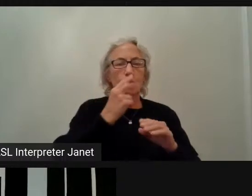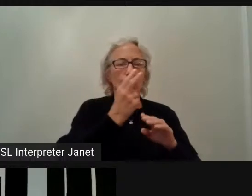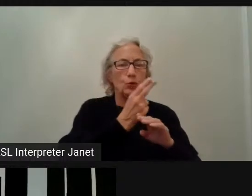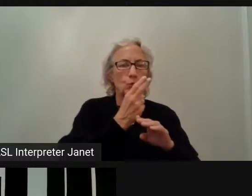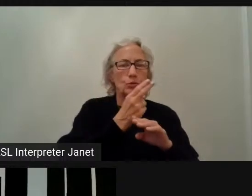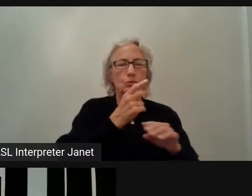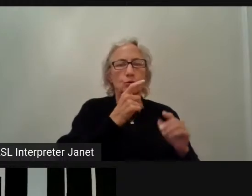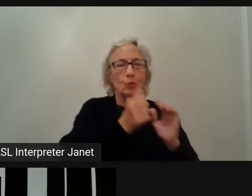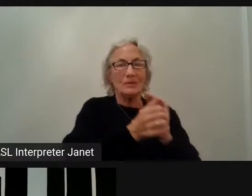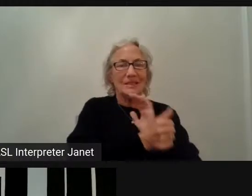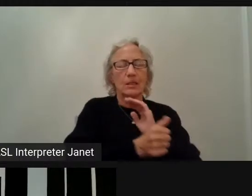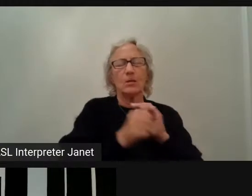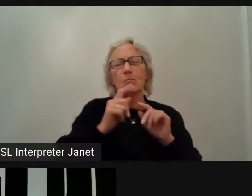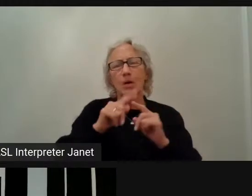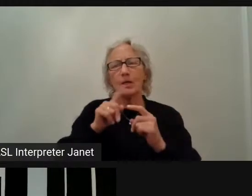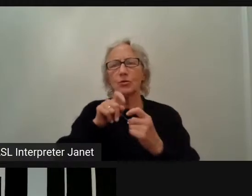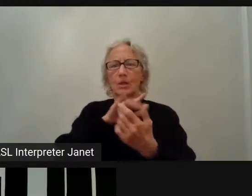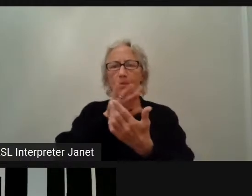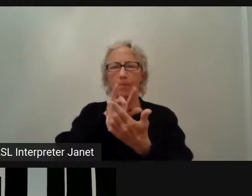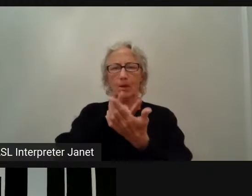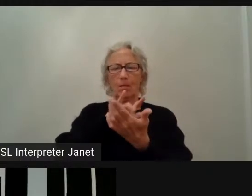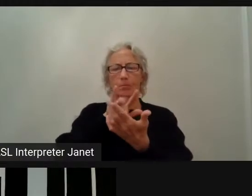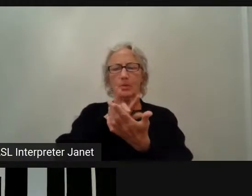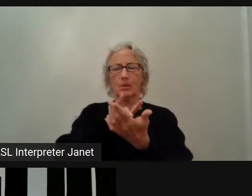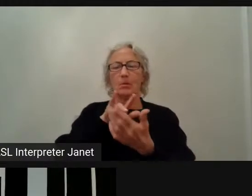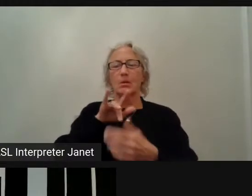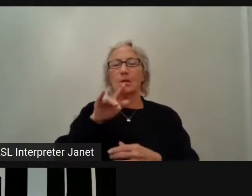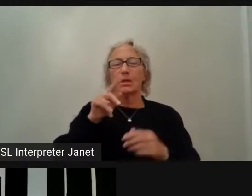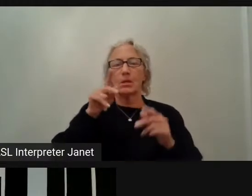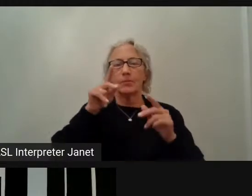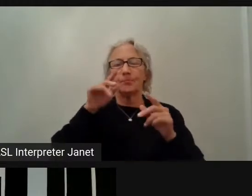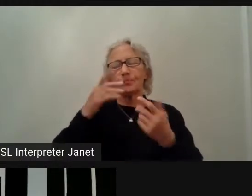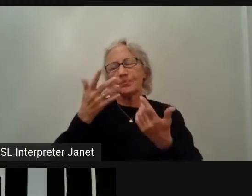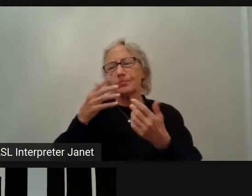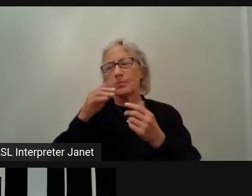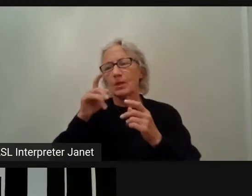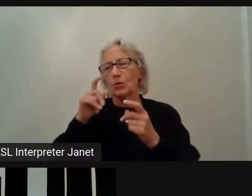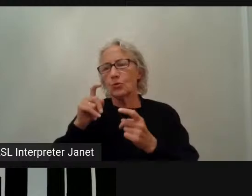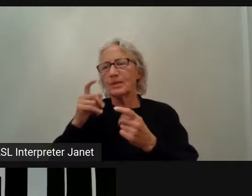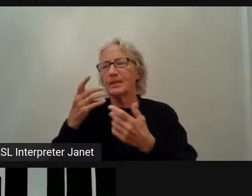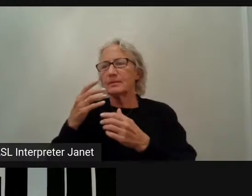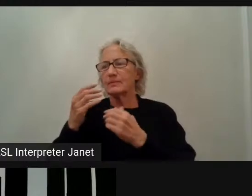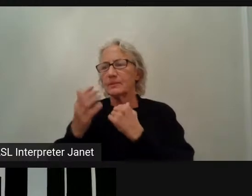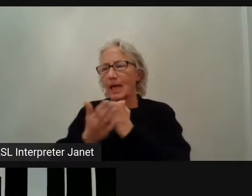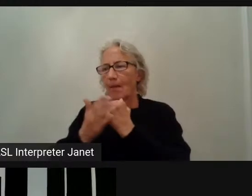discussion that we also need to help our users because I do not think you should design for the users who are very inexperienced as well. Is a fine